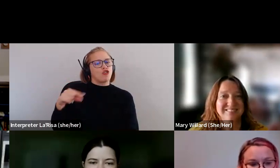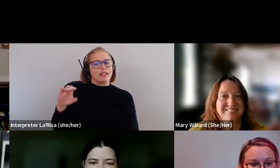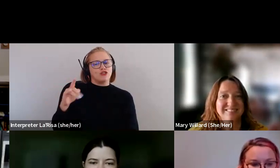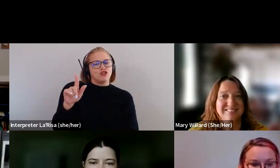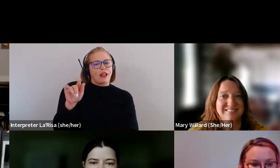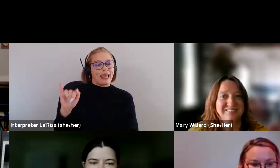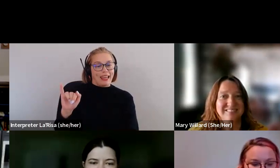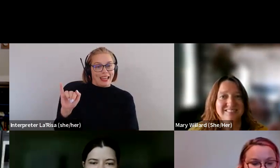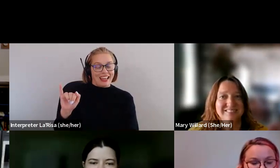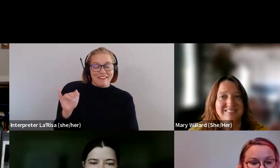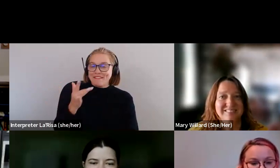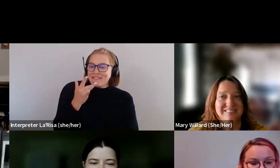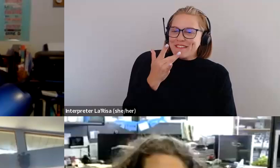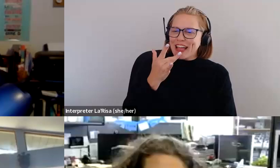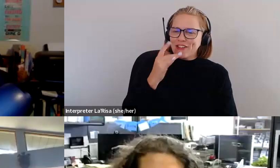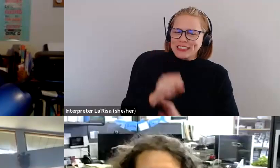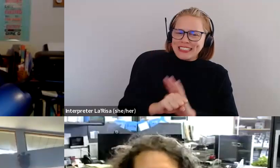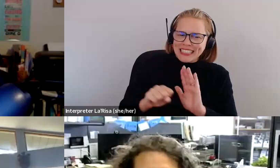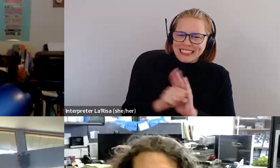Mexico. Pretty soon coming up will be fiestas next month. Santa Fe is